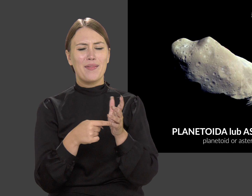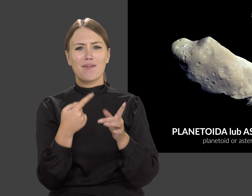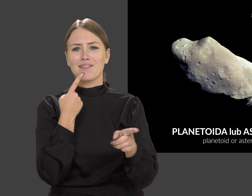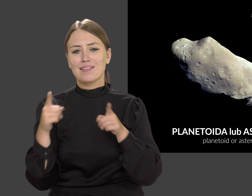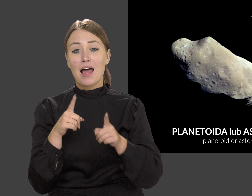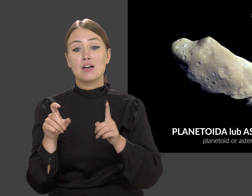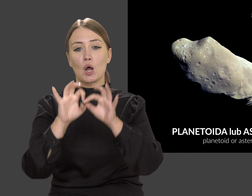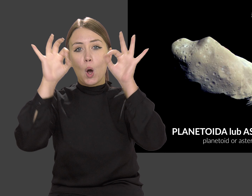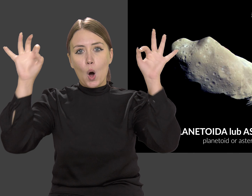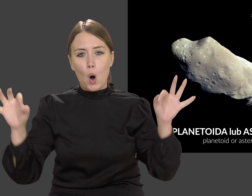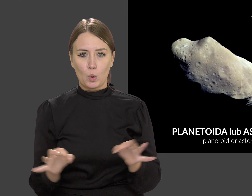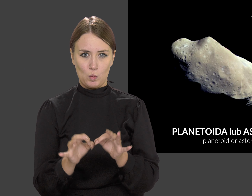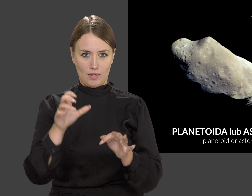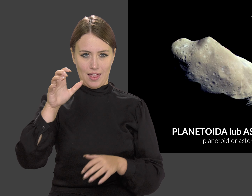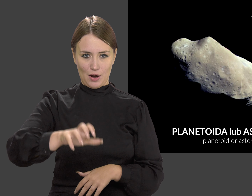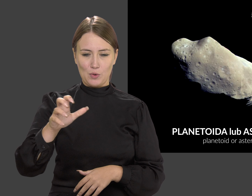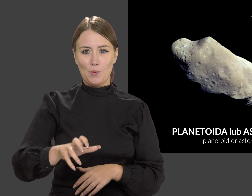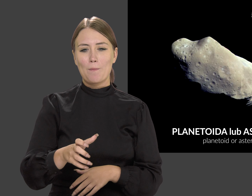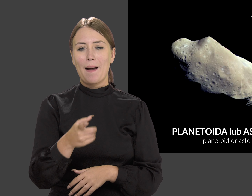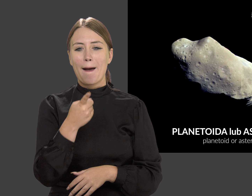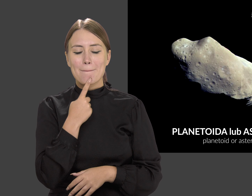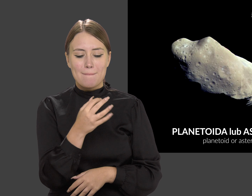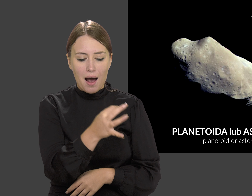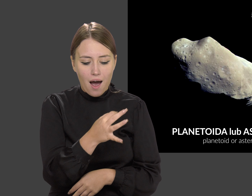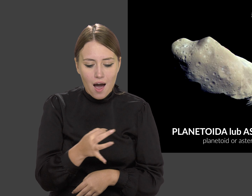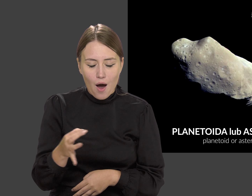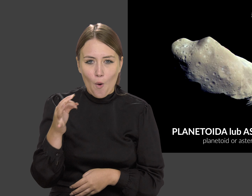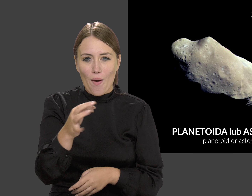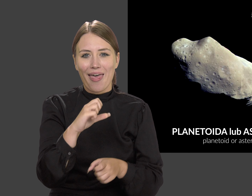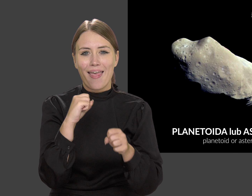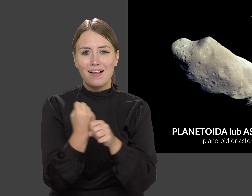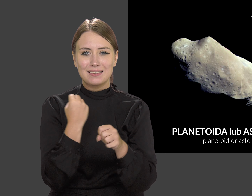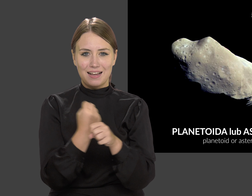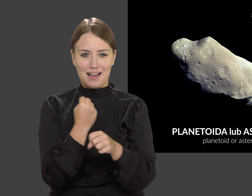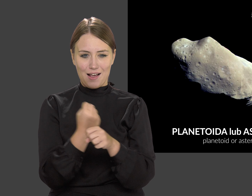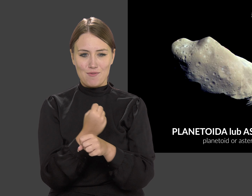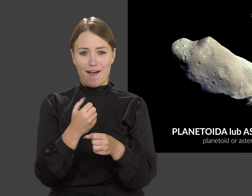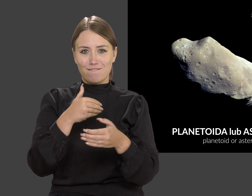is understood as a general group of small, rocky bodies